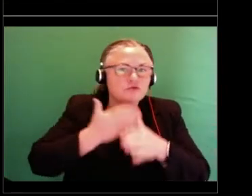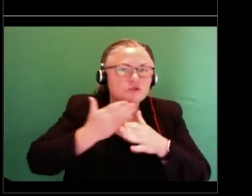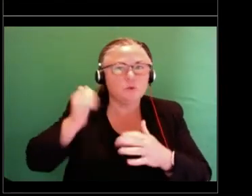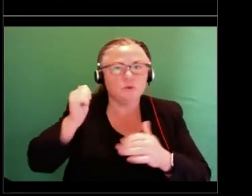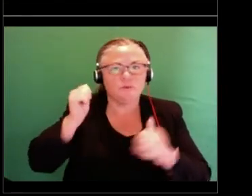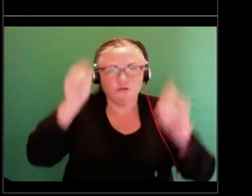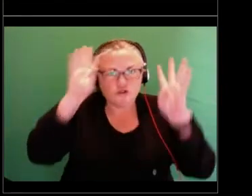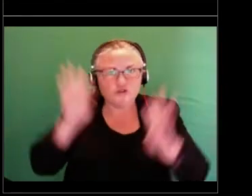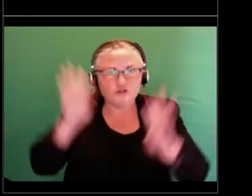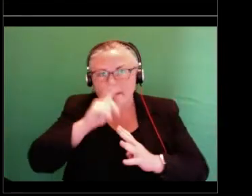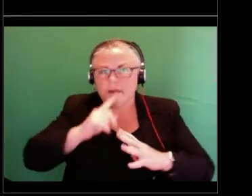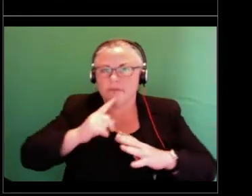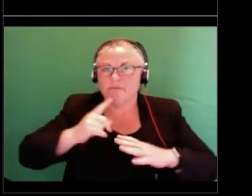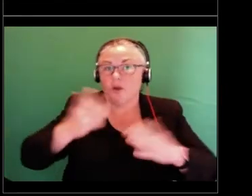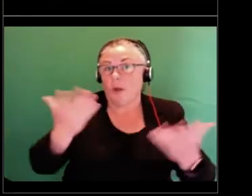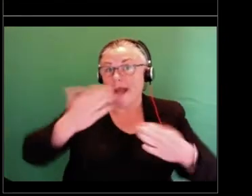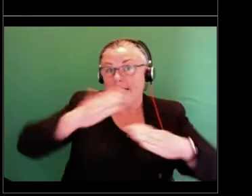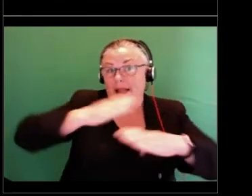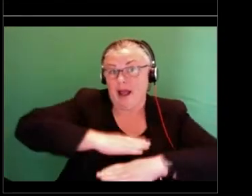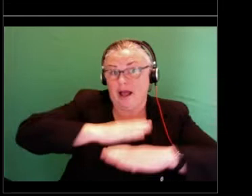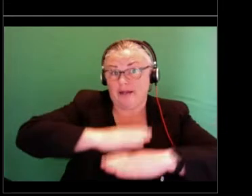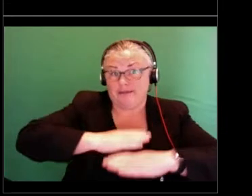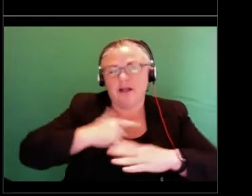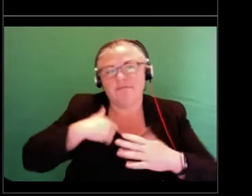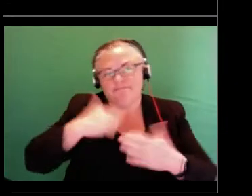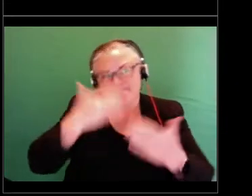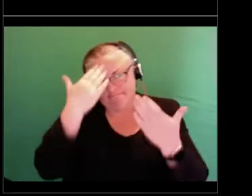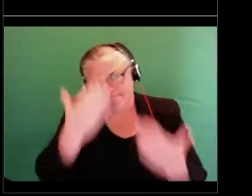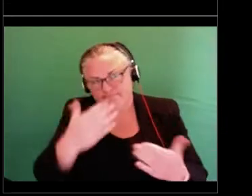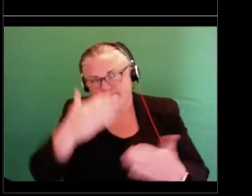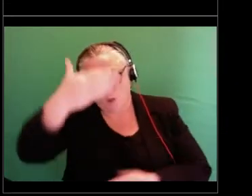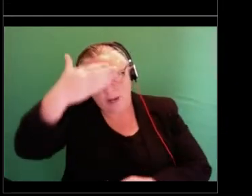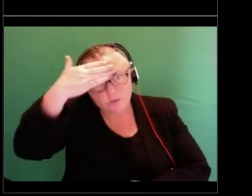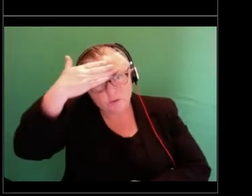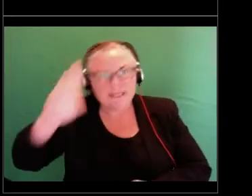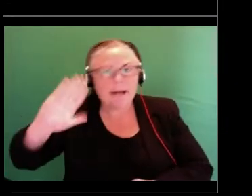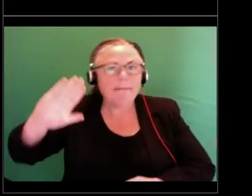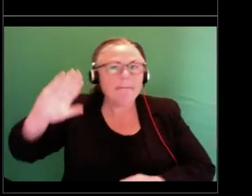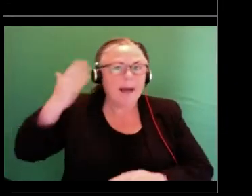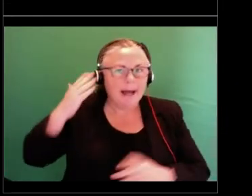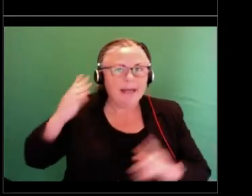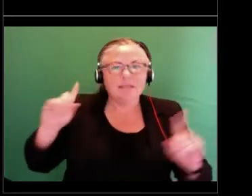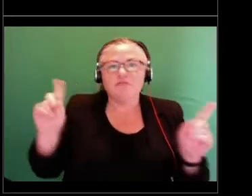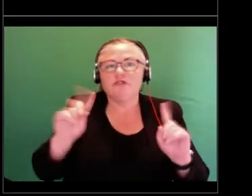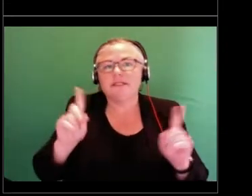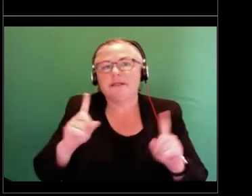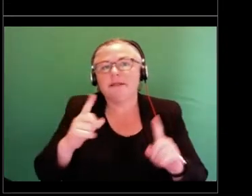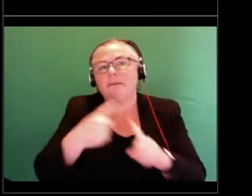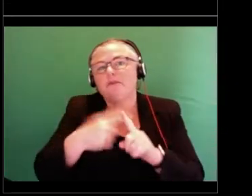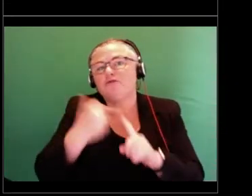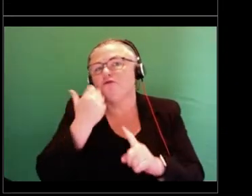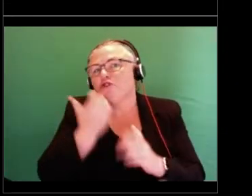of a domestic violence as that experience demonstrates that such a model provokes victim safety and perpetrator accountability as well.